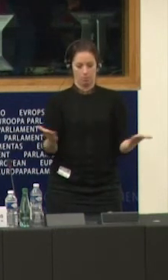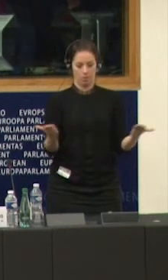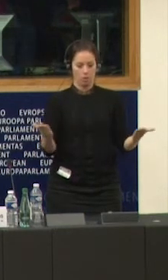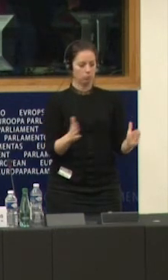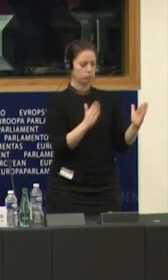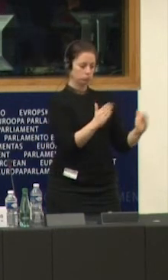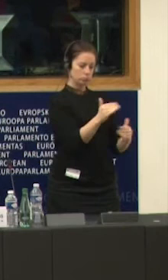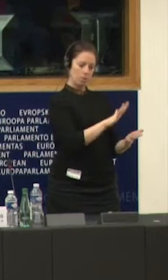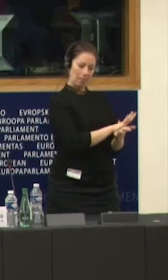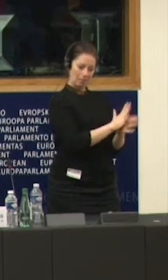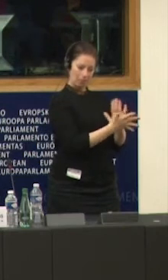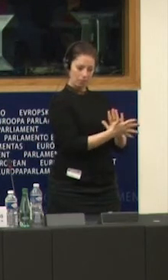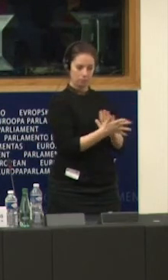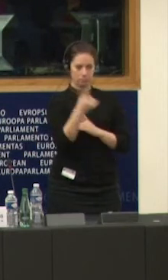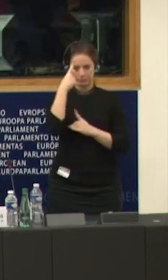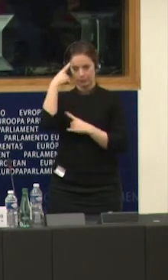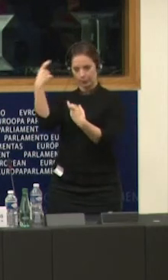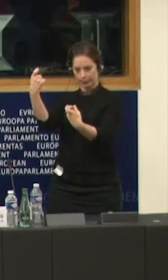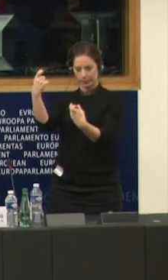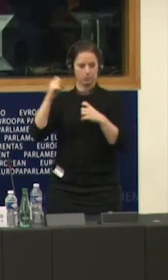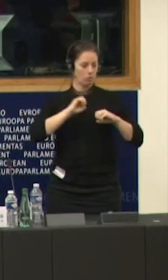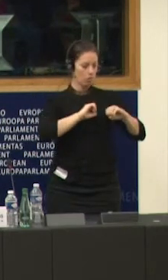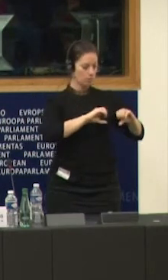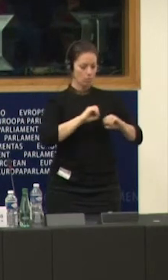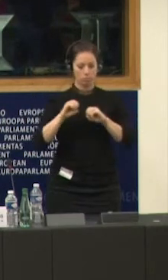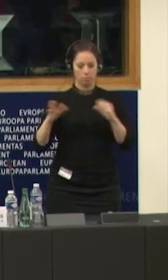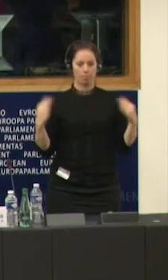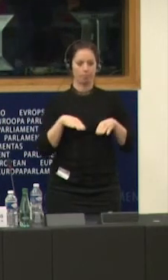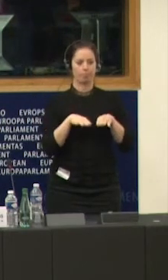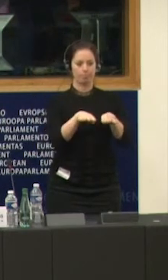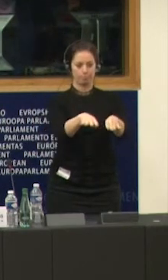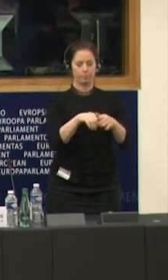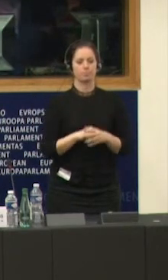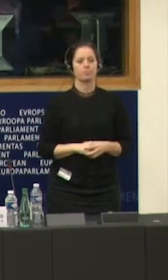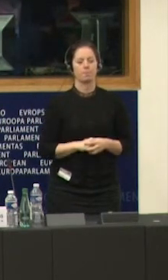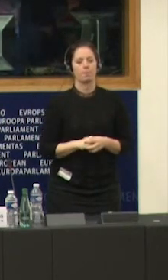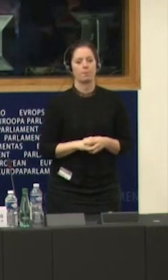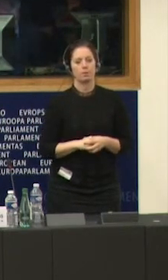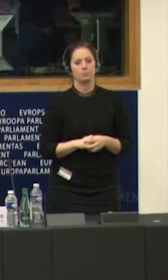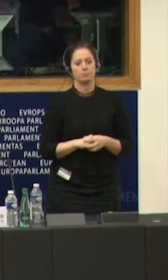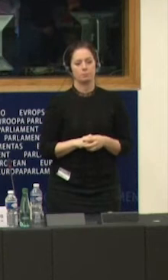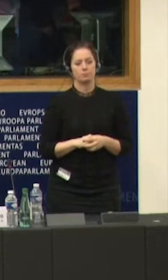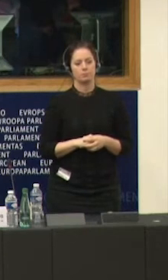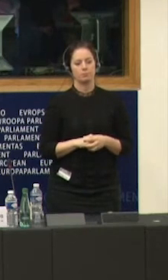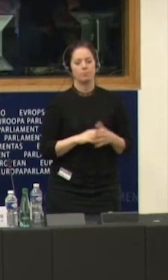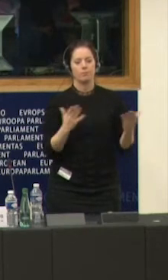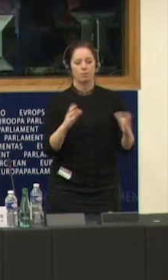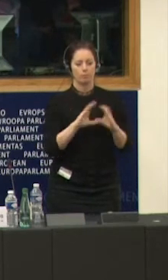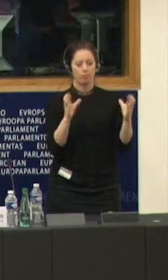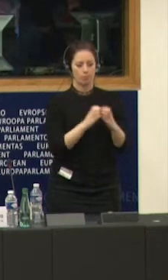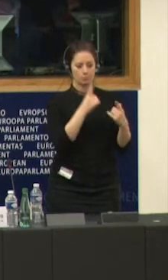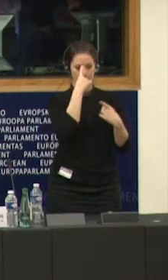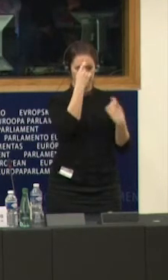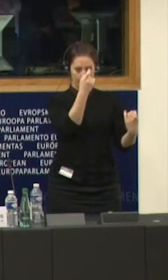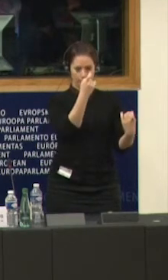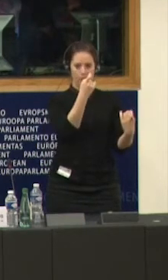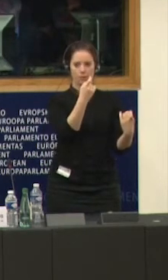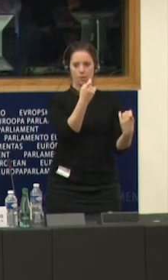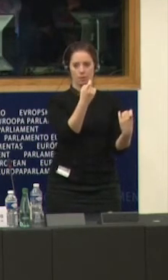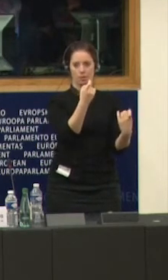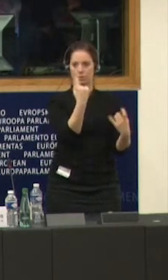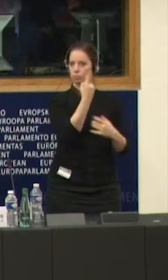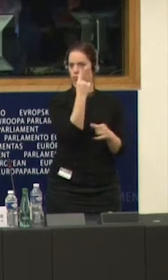for the young people. Who is responsible for vocational training of young people with disabilities? In Germany it is not the state.